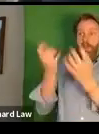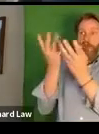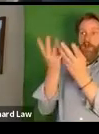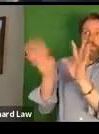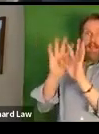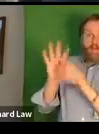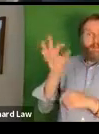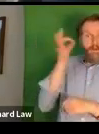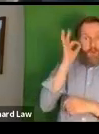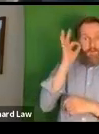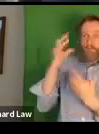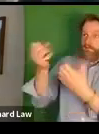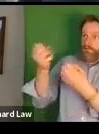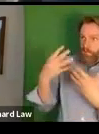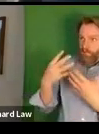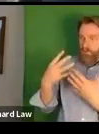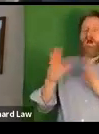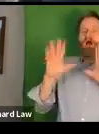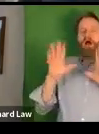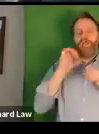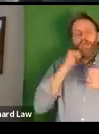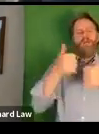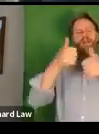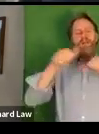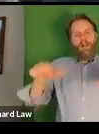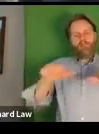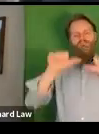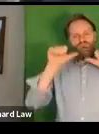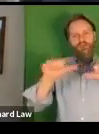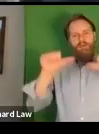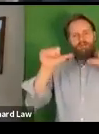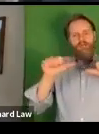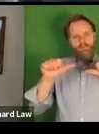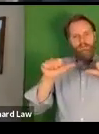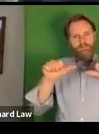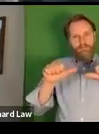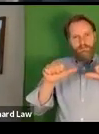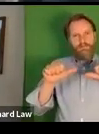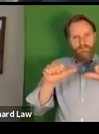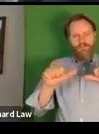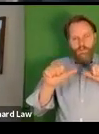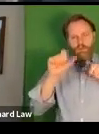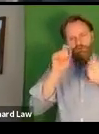unlawful and the Union will be involved in that but those negotiations are